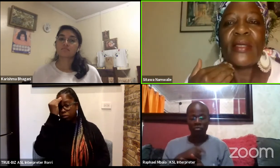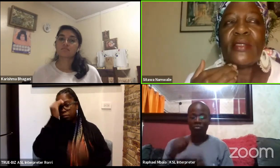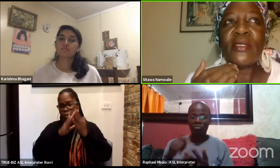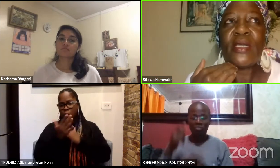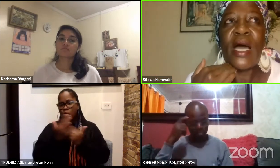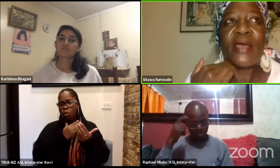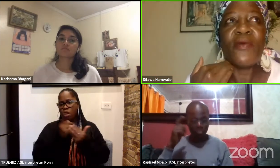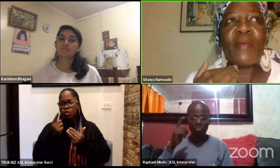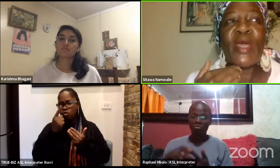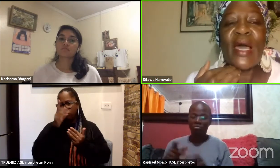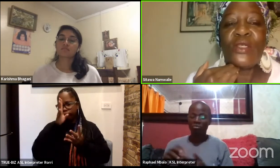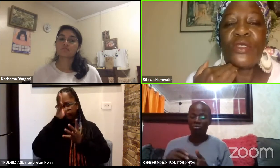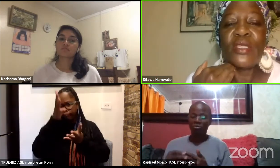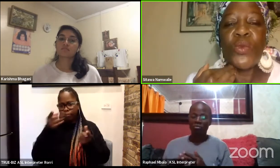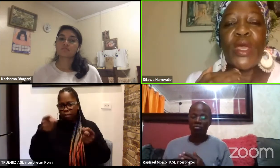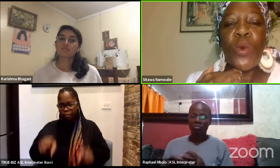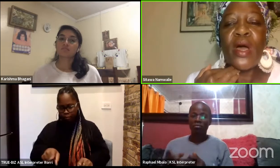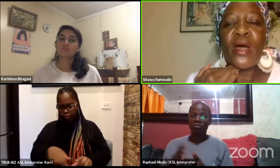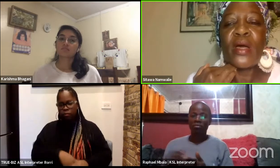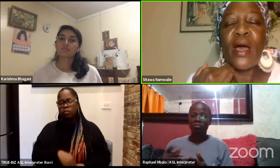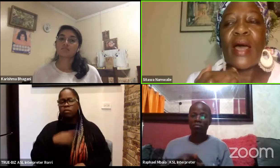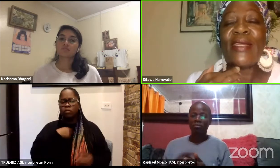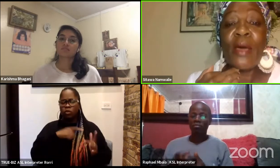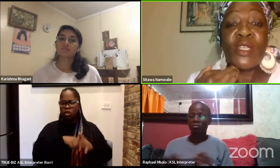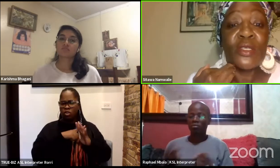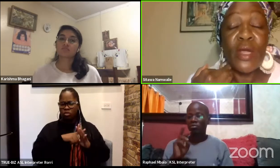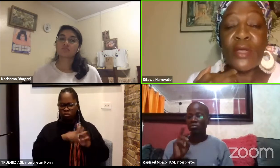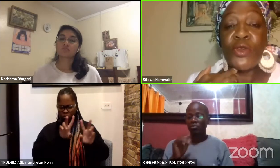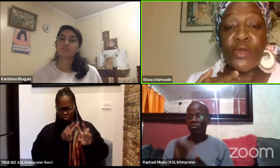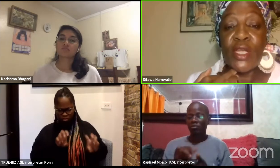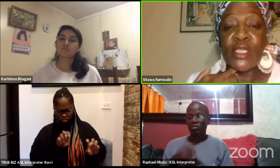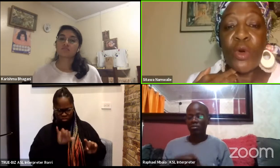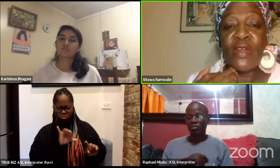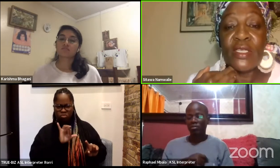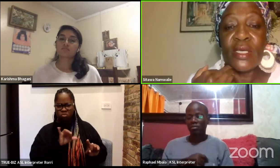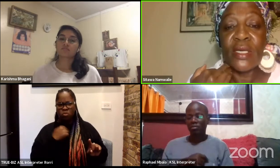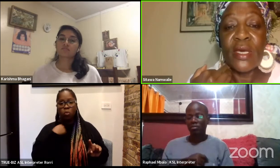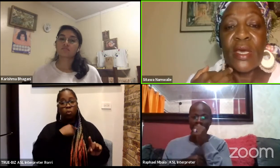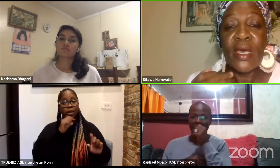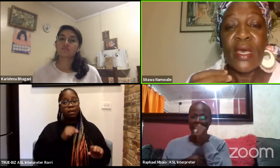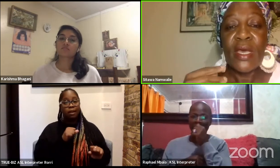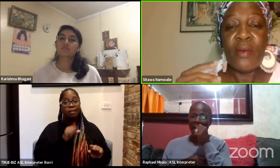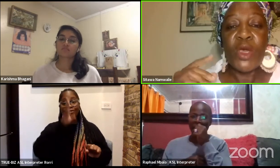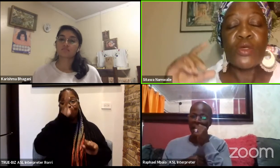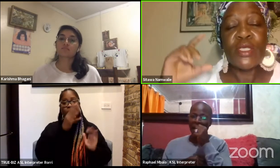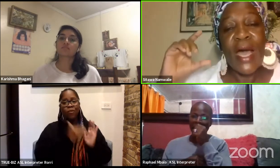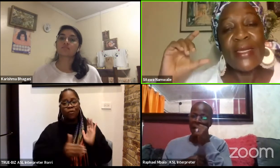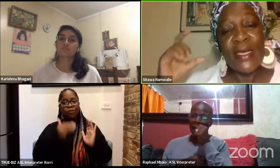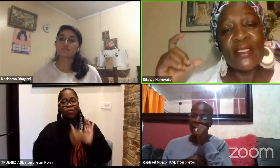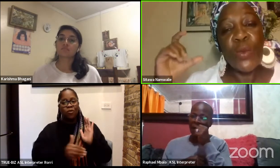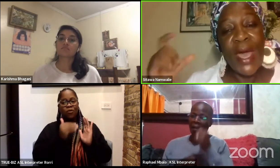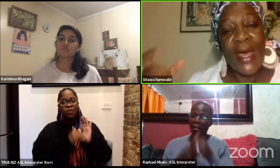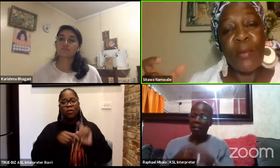and I began to see that we were adapted at recreating poverty because the ideas that we had